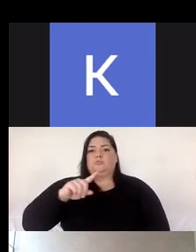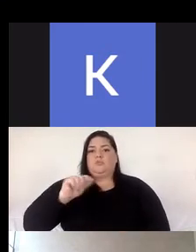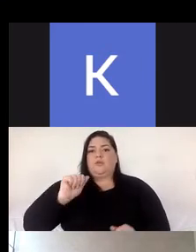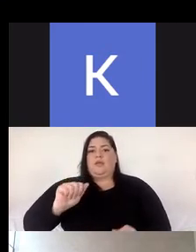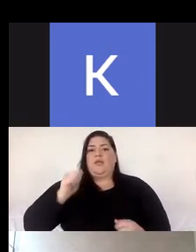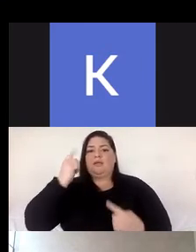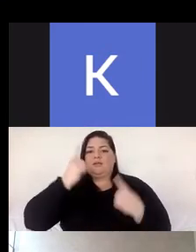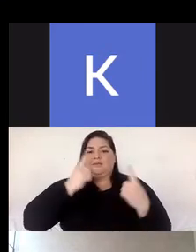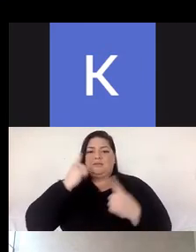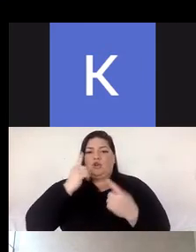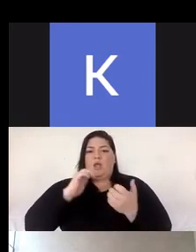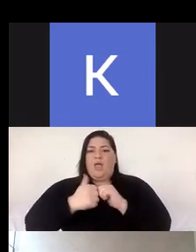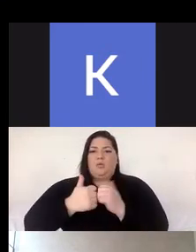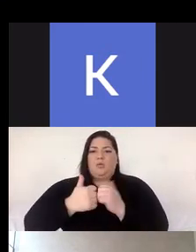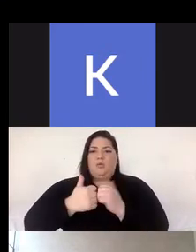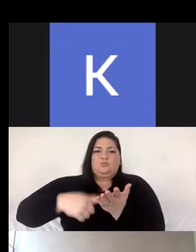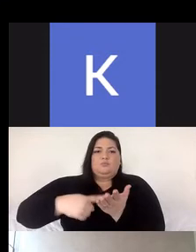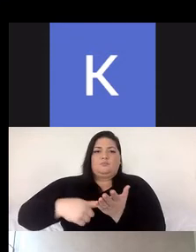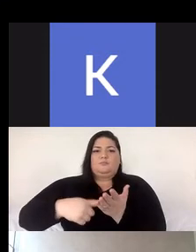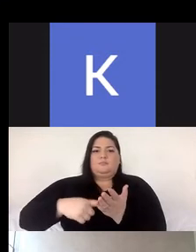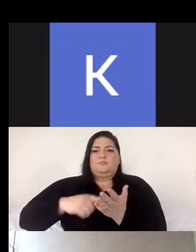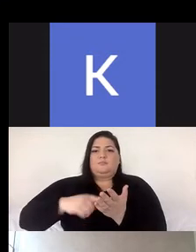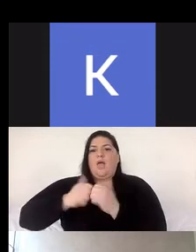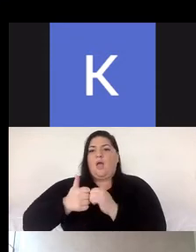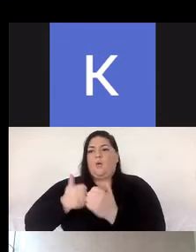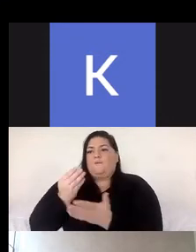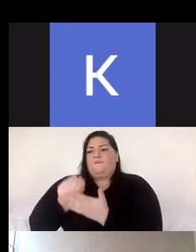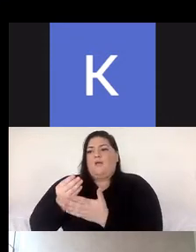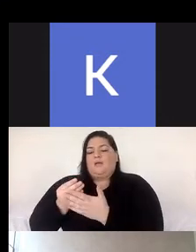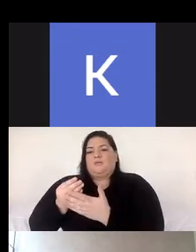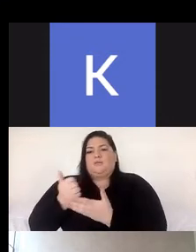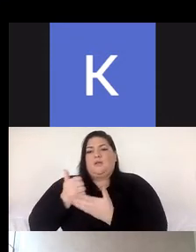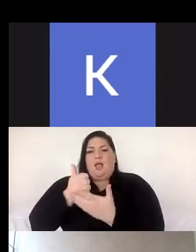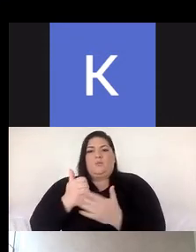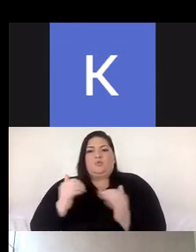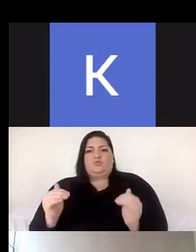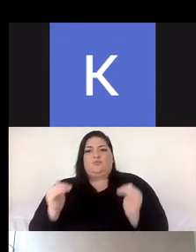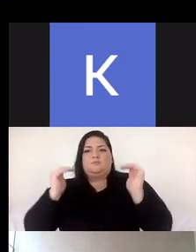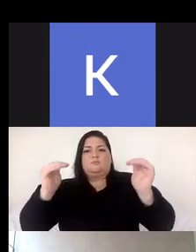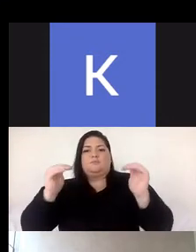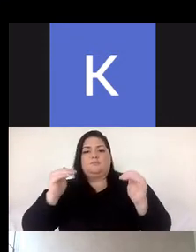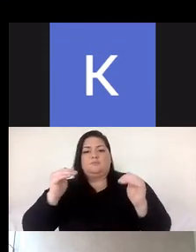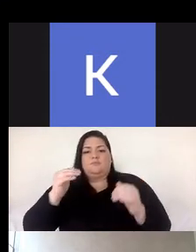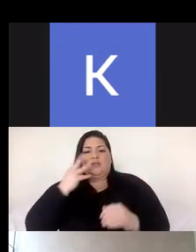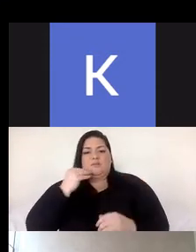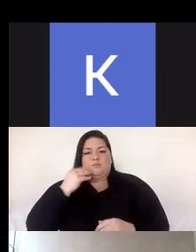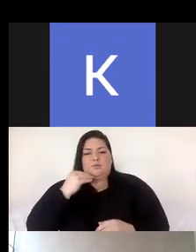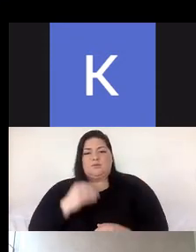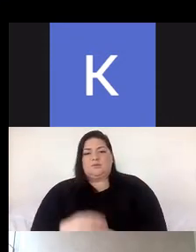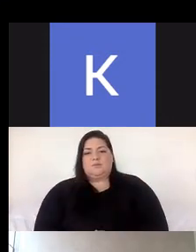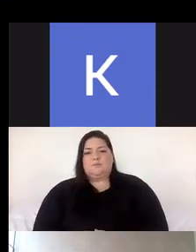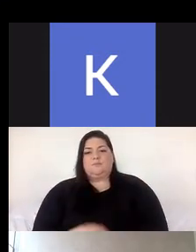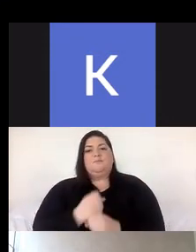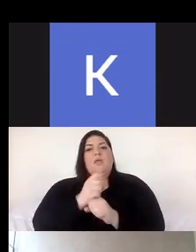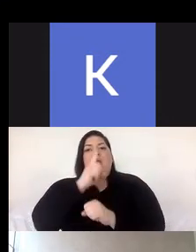excuse me, how to talk about how funds were leveraged. Just make sure to be very clear to differentiate what